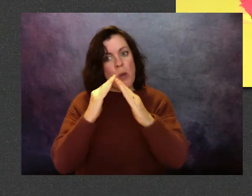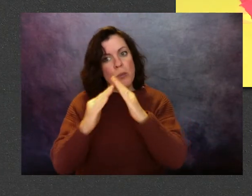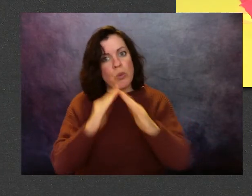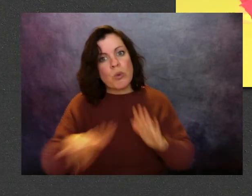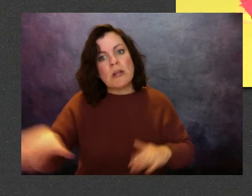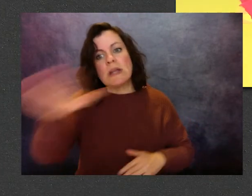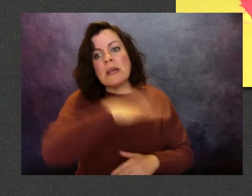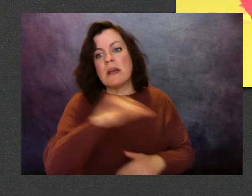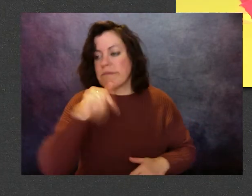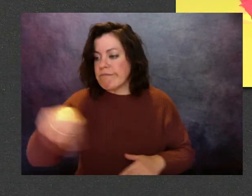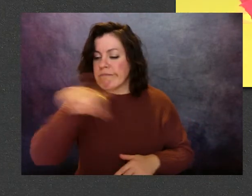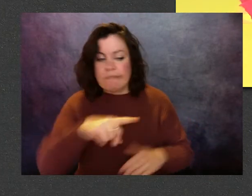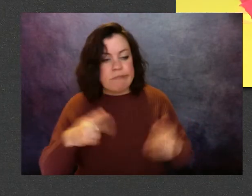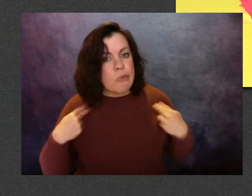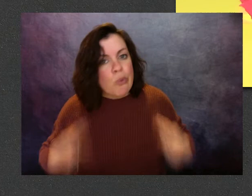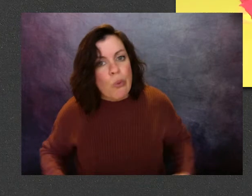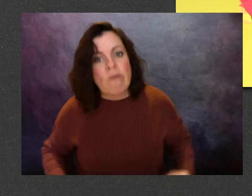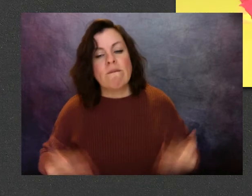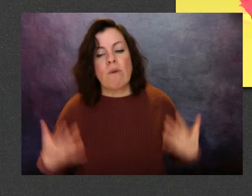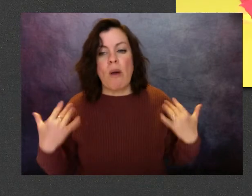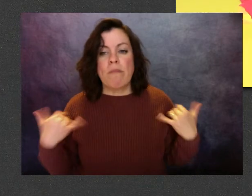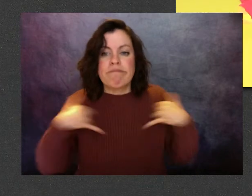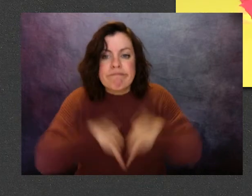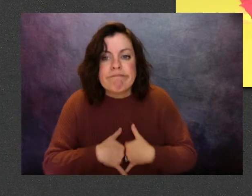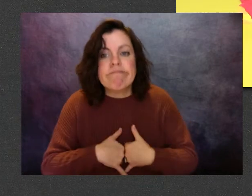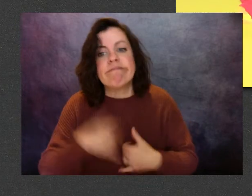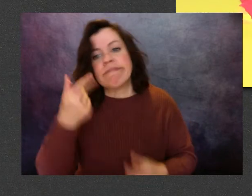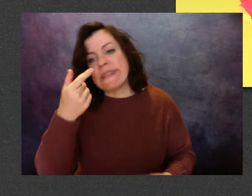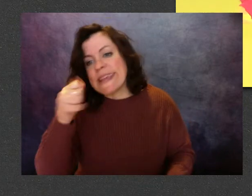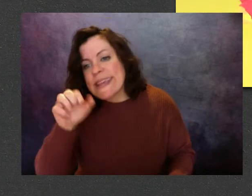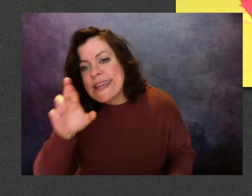We talked about the mail carrier, the hair dresser,